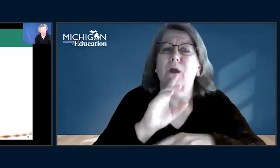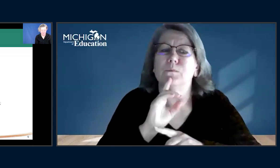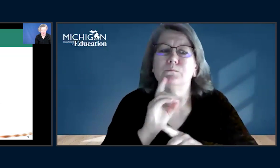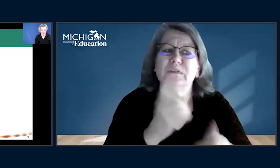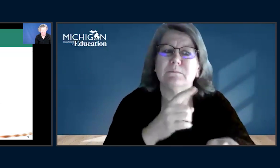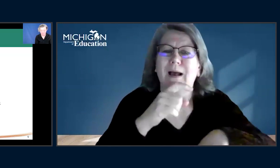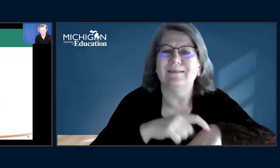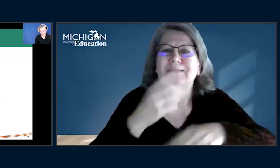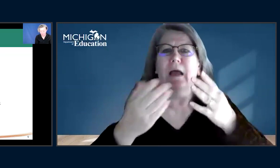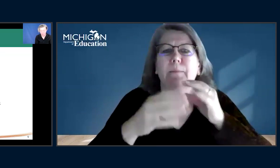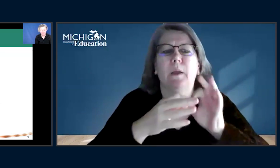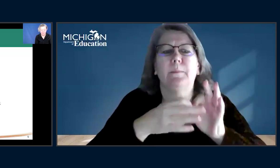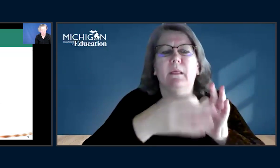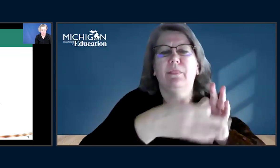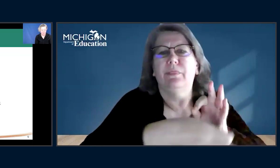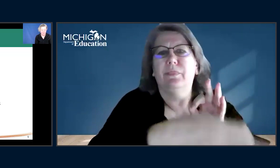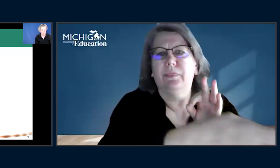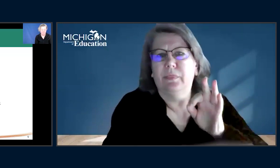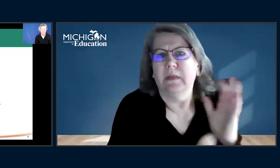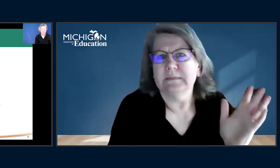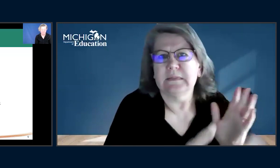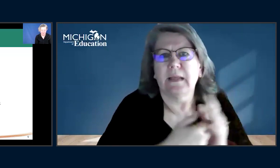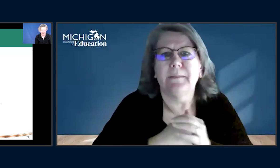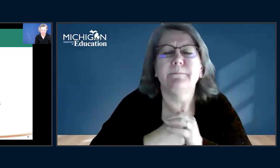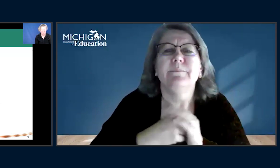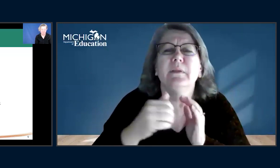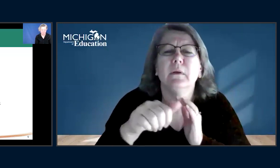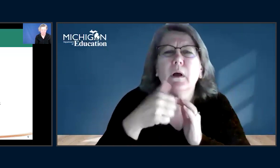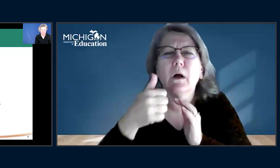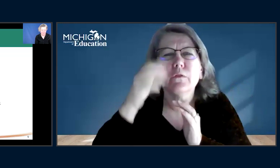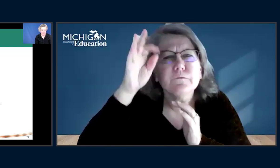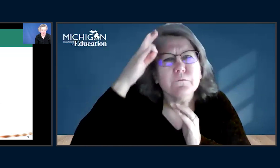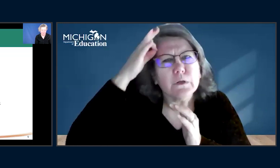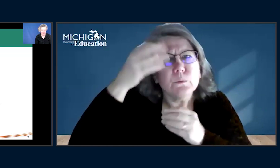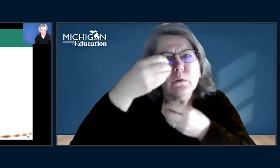They're overwhelmed because some offices being closed and their response time may vary in reference to that